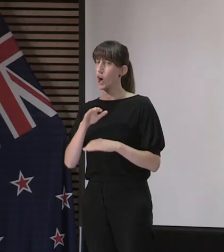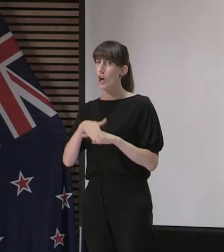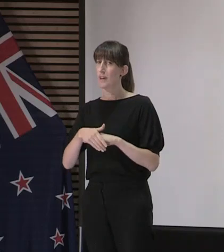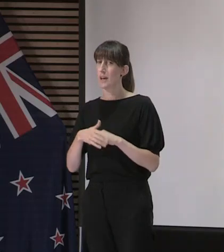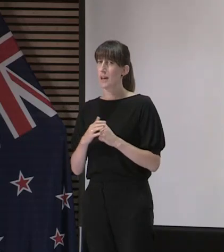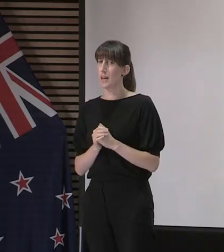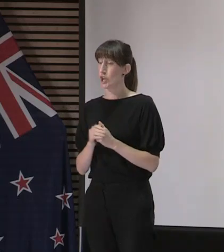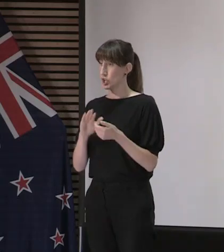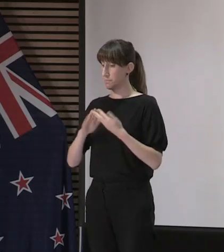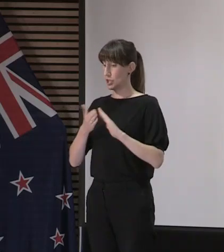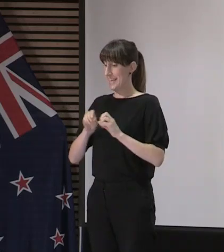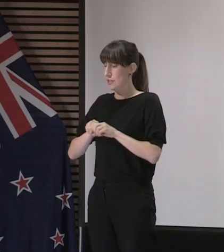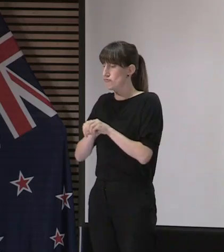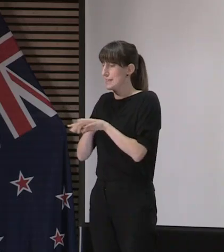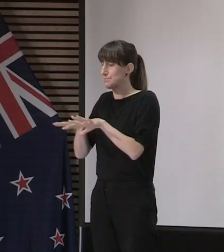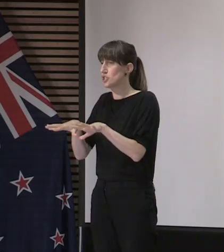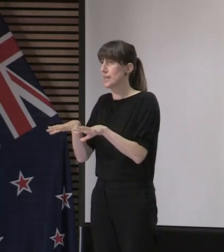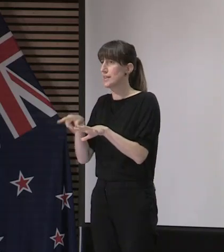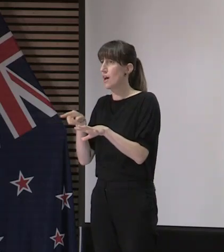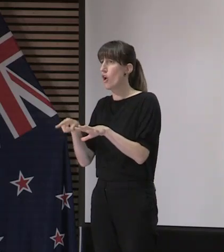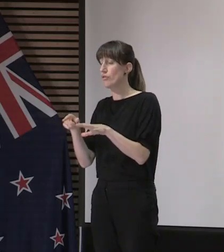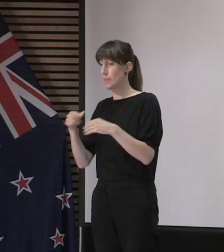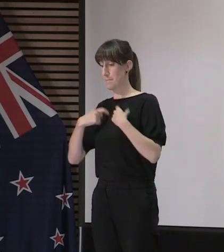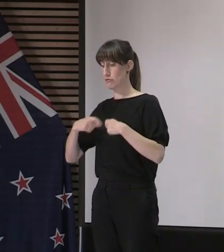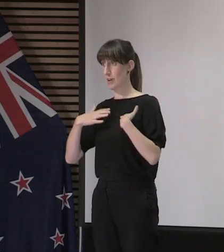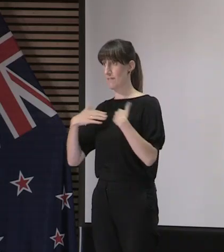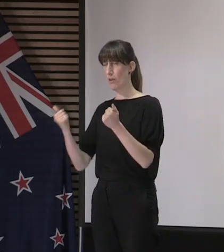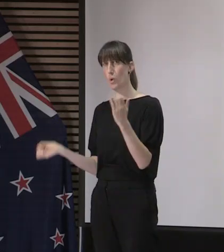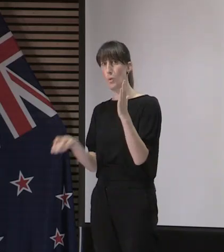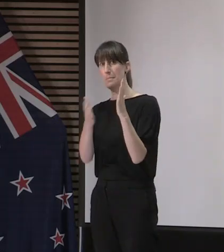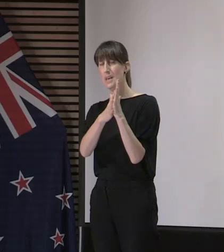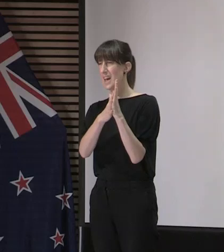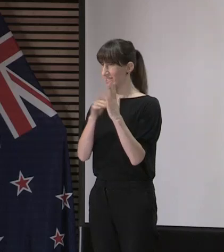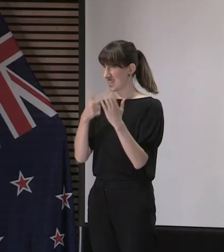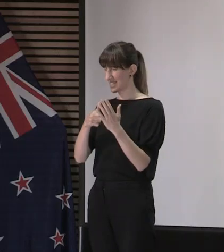Is the information on the Ministry of Health's website about the extent of community